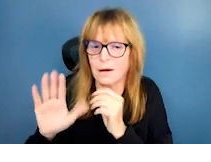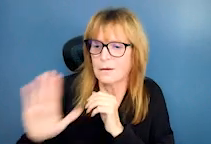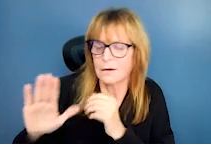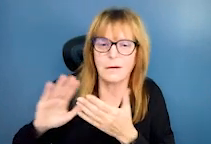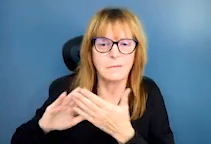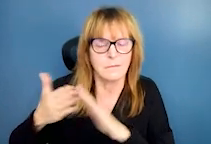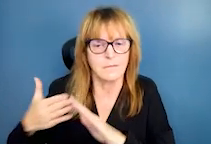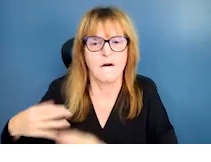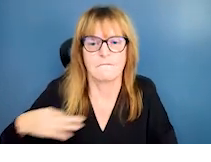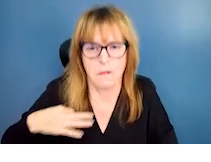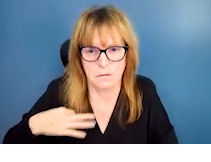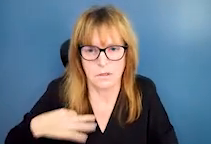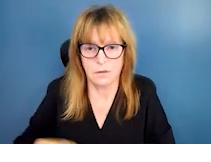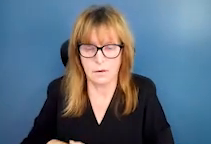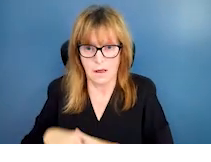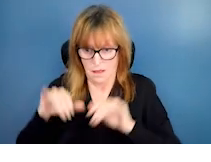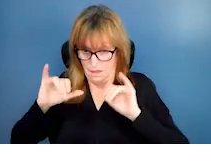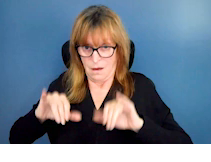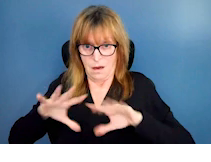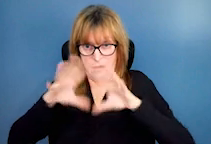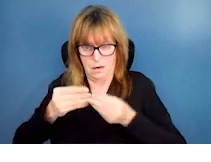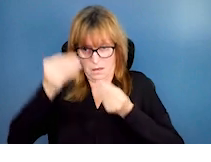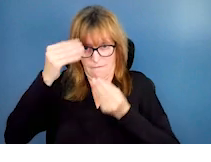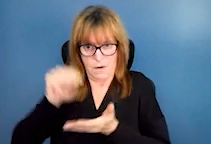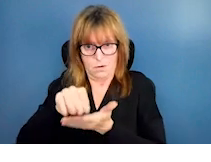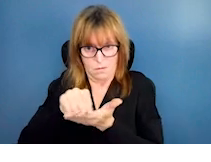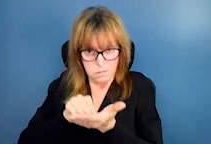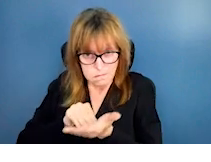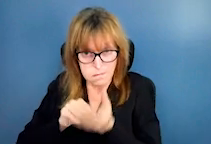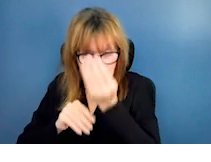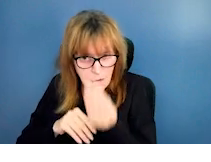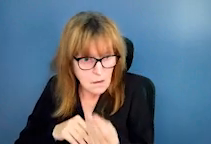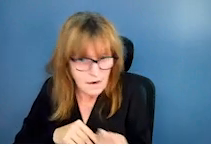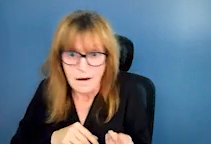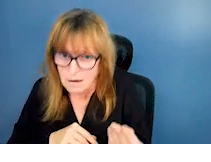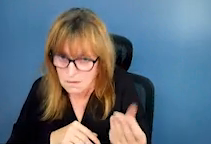clicking the green “Apply for the CVITP Grant” button which can be found